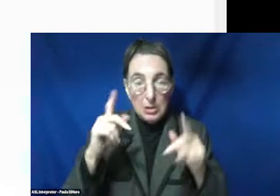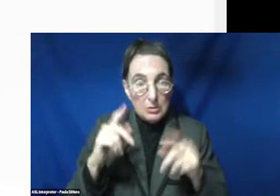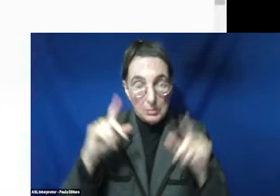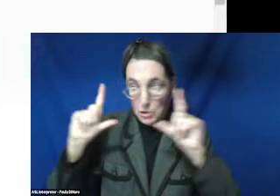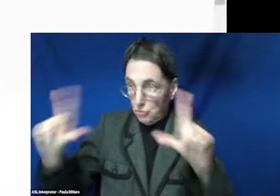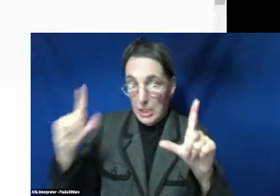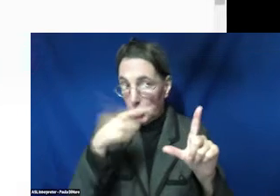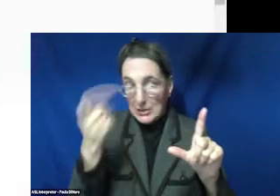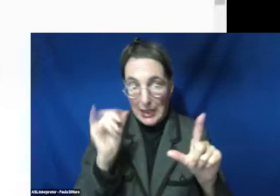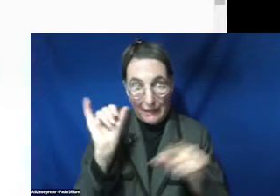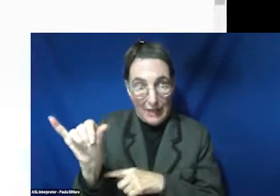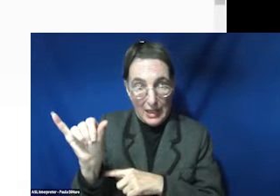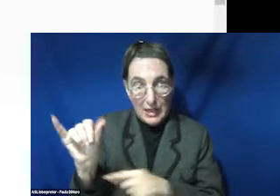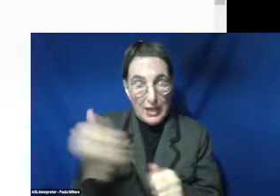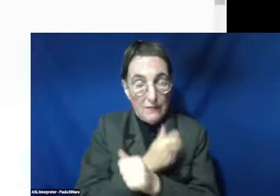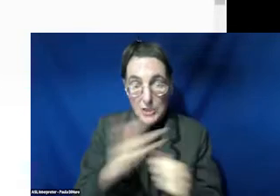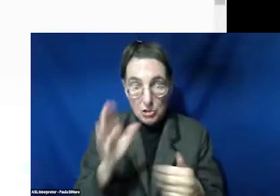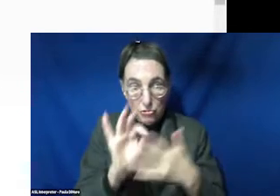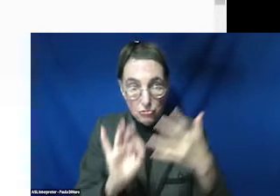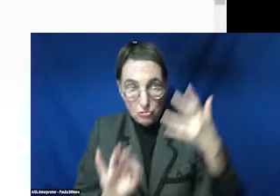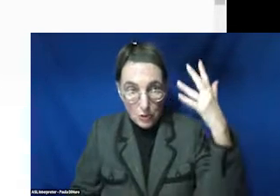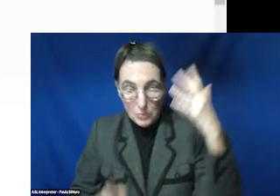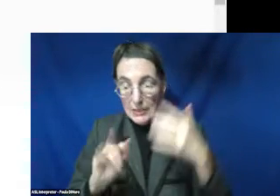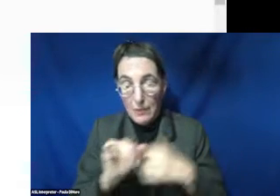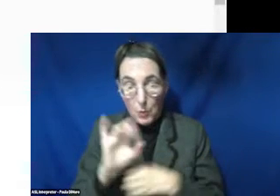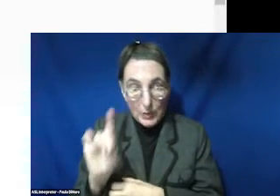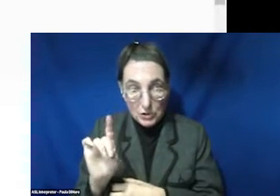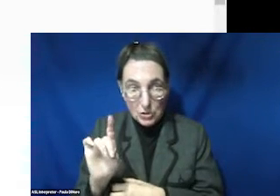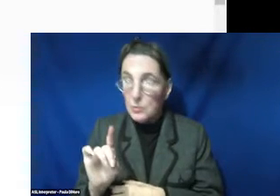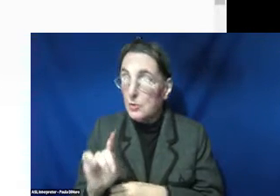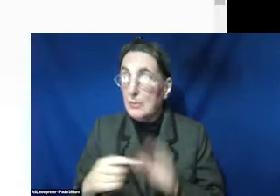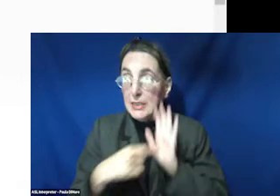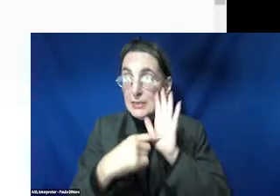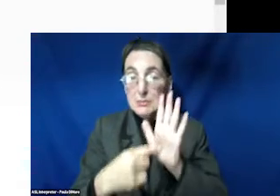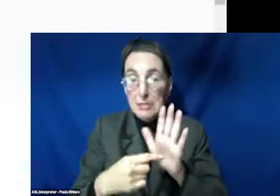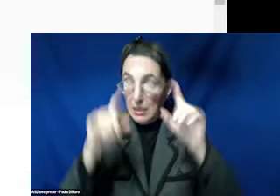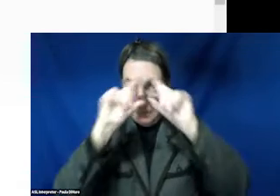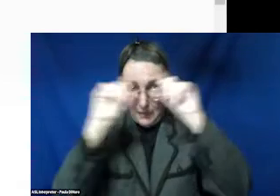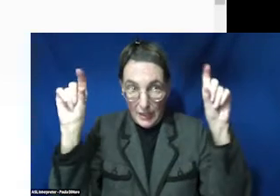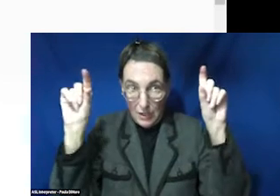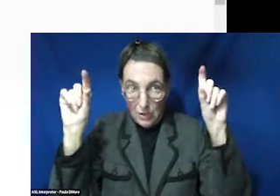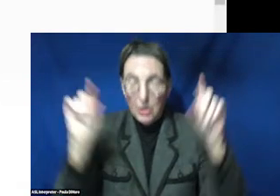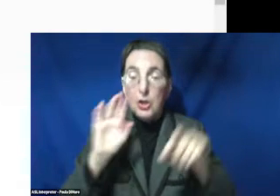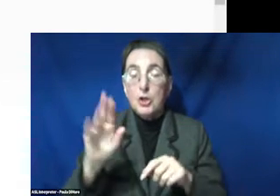Everything you chose in the wizard will be displayed up here. Your proposal actions are down here.